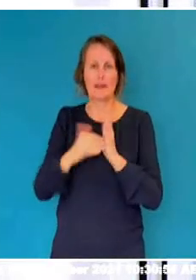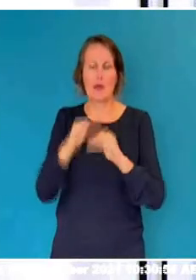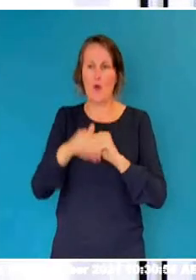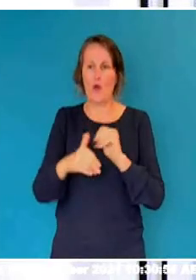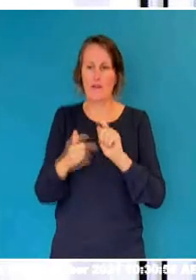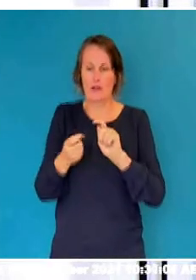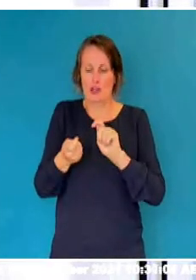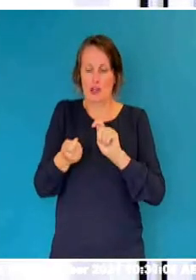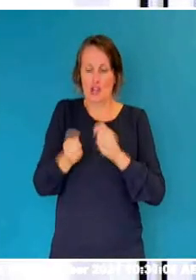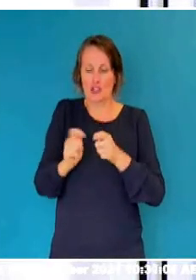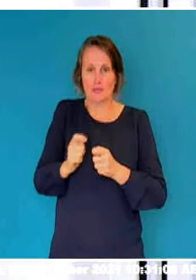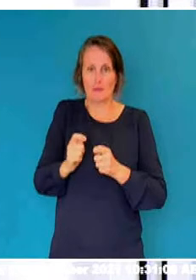cost and who pays.